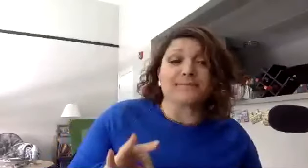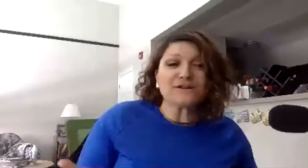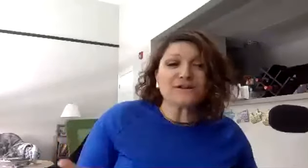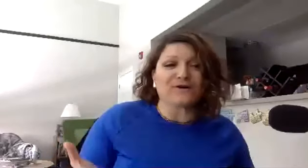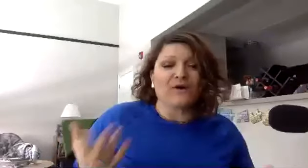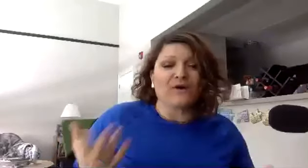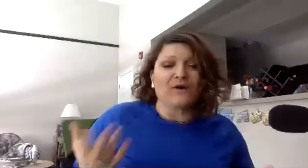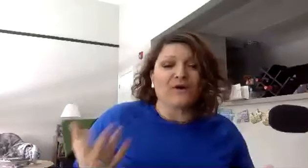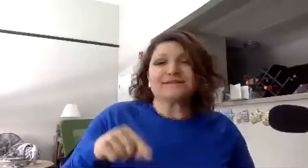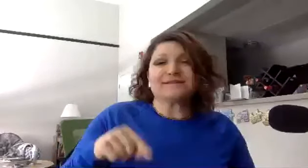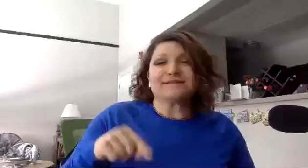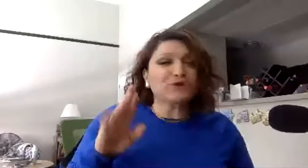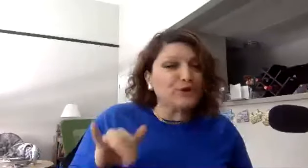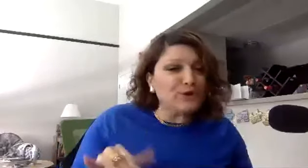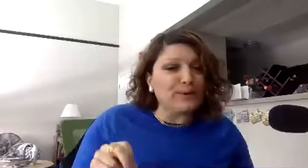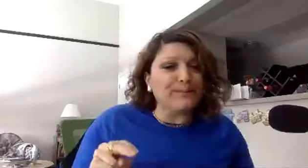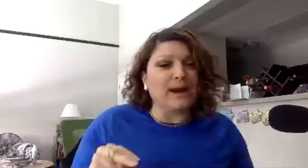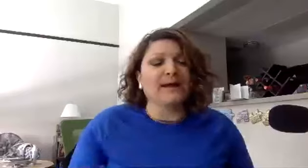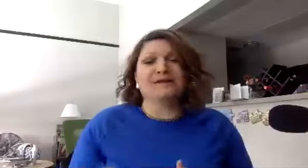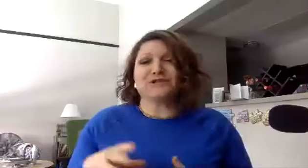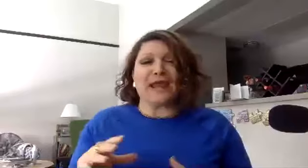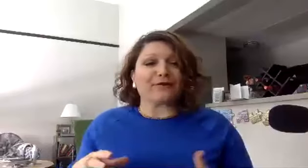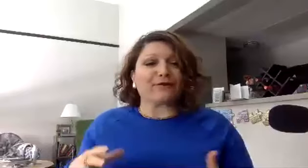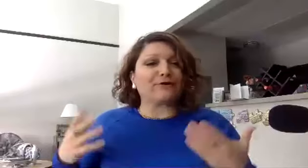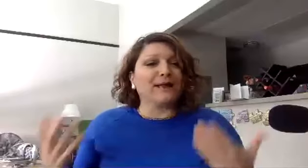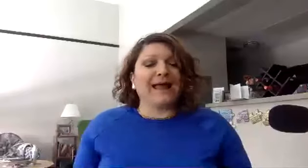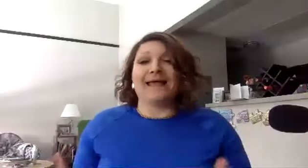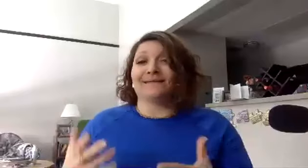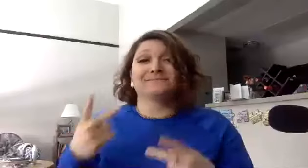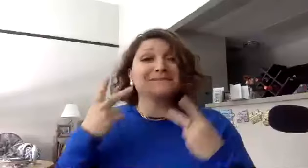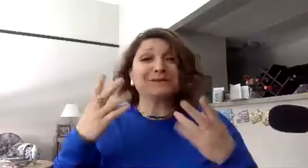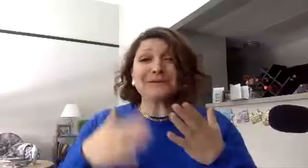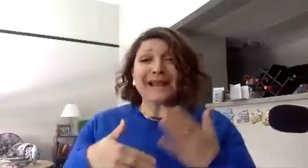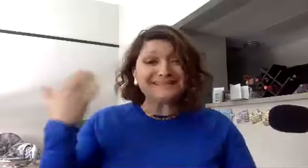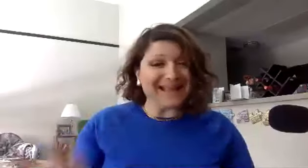also on this youtube channel and see you next time.